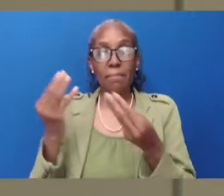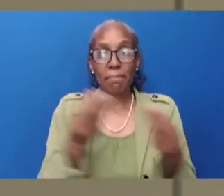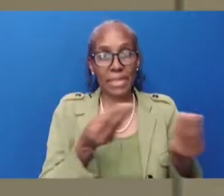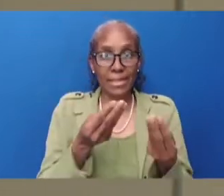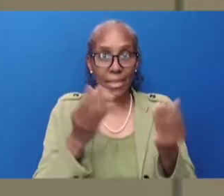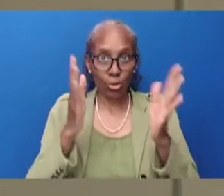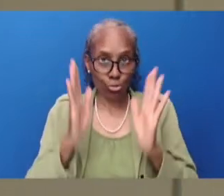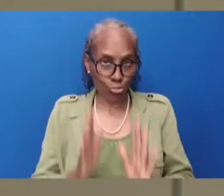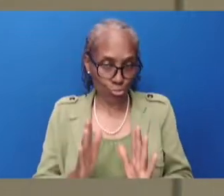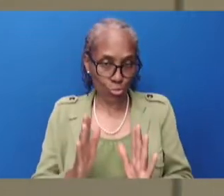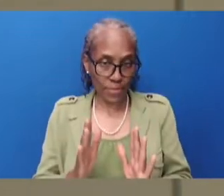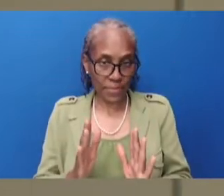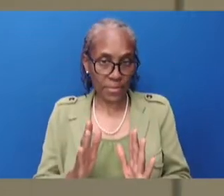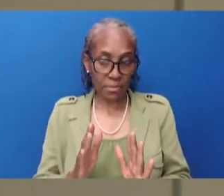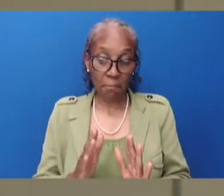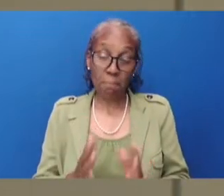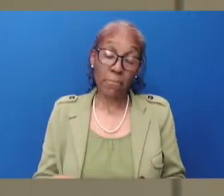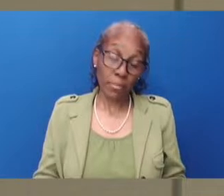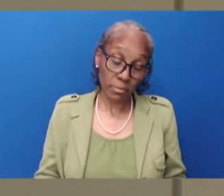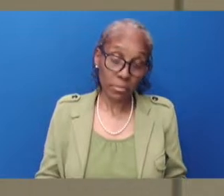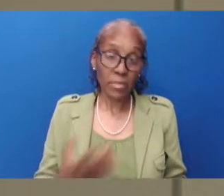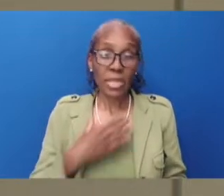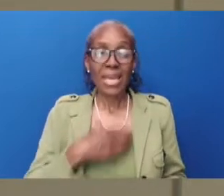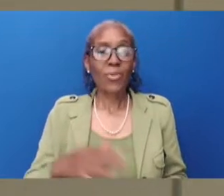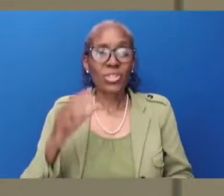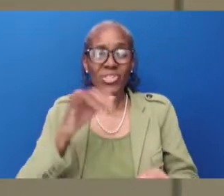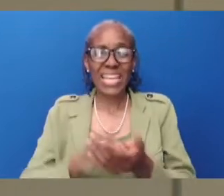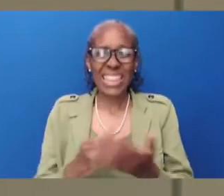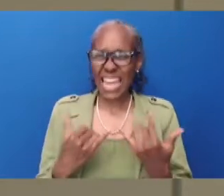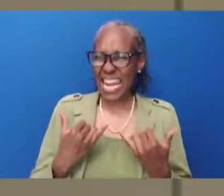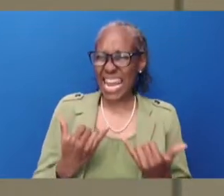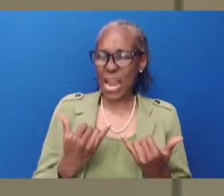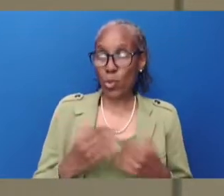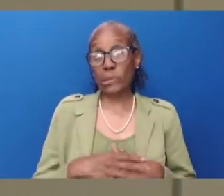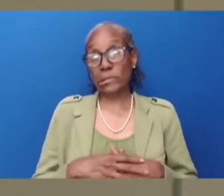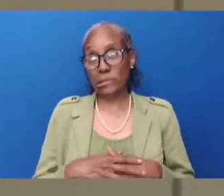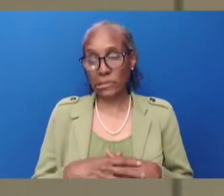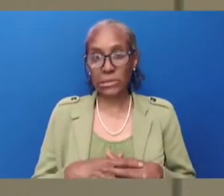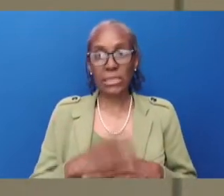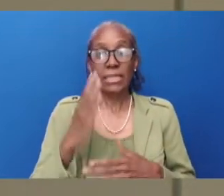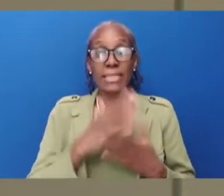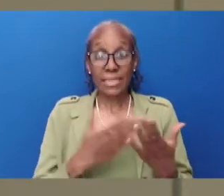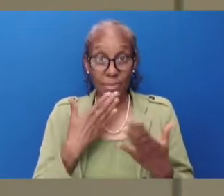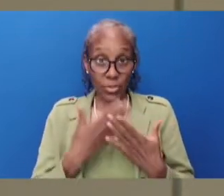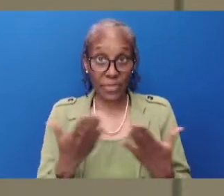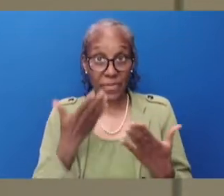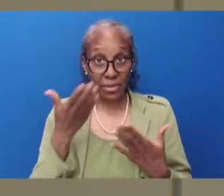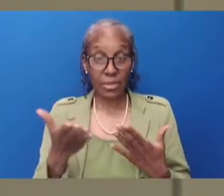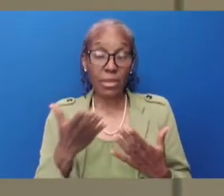AND THEN THERE'S THE REQUIREMENT OF HAVING A MEDIATOR.